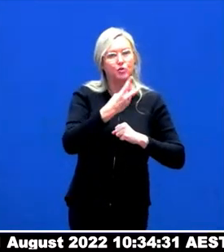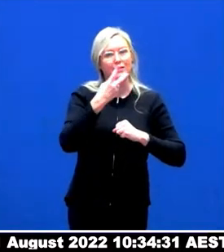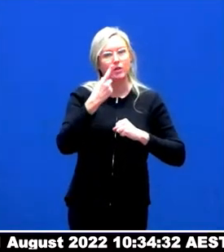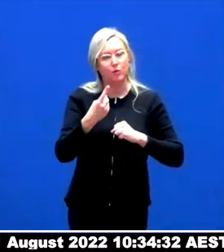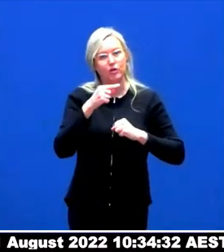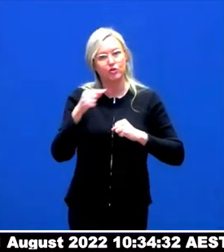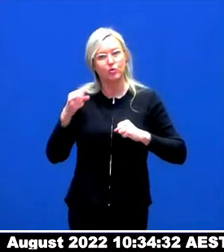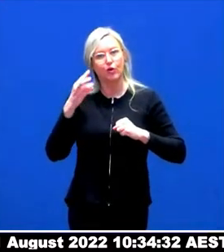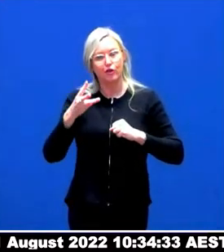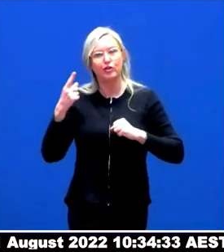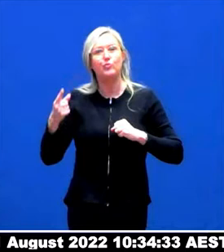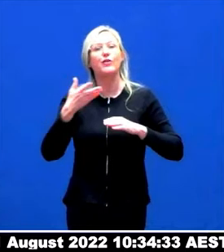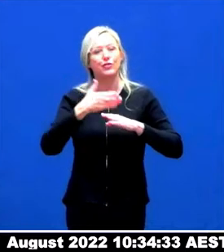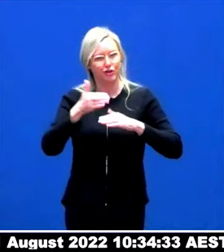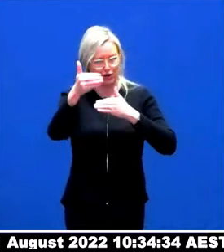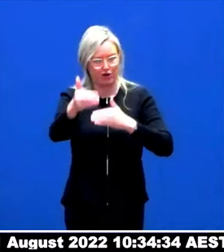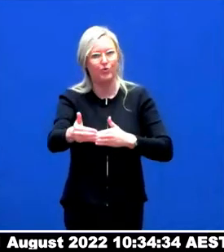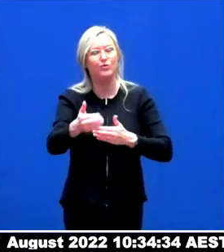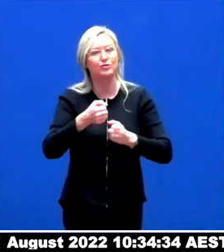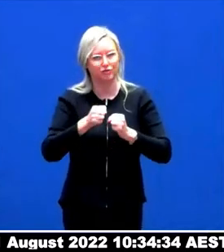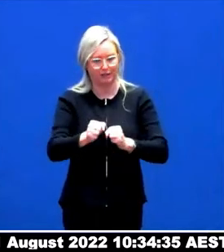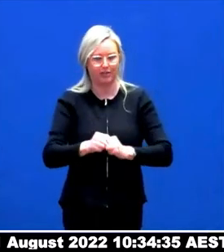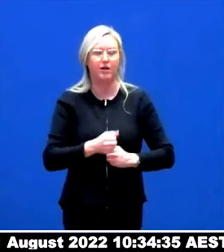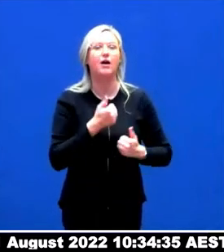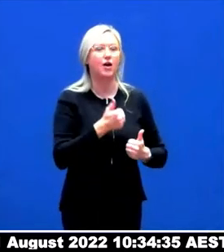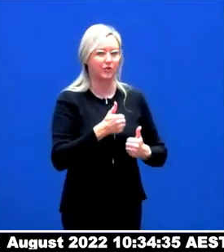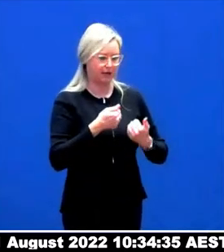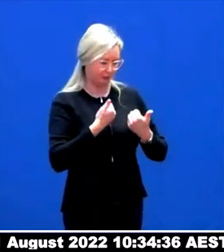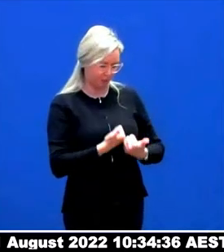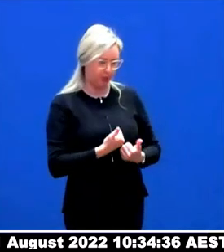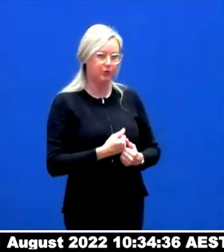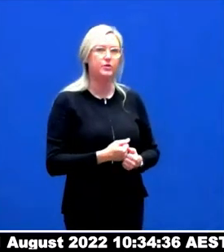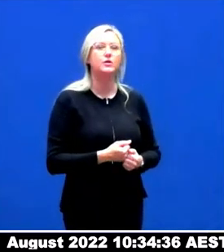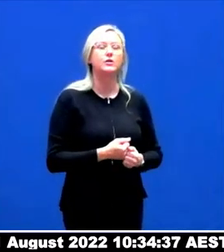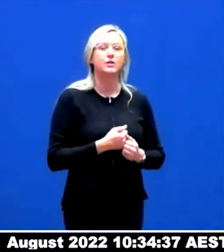Alright. Can I ask you about the current Strategy. And you've dealt with this - and I think, Ms Mitchell, this is your area.